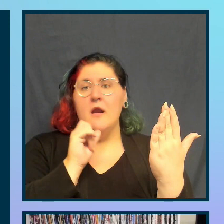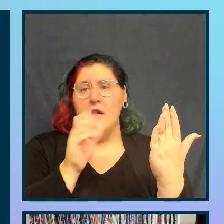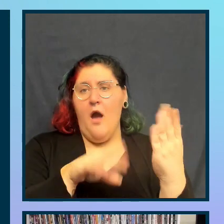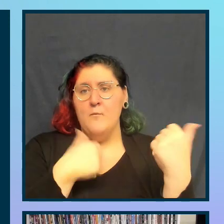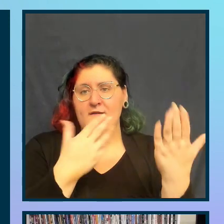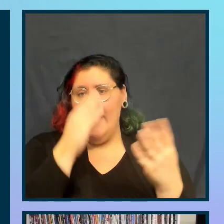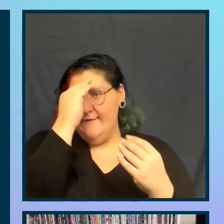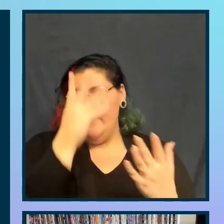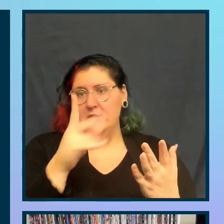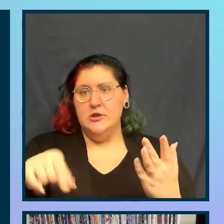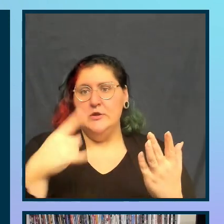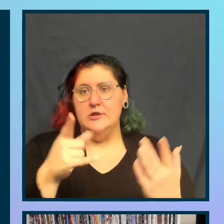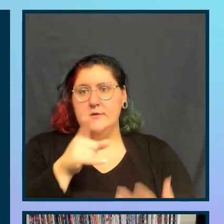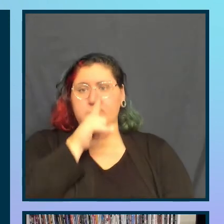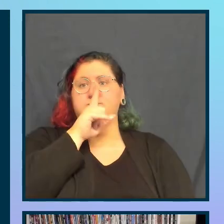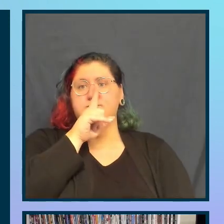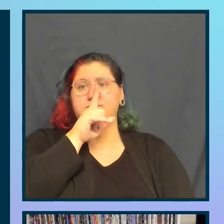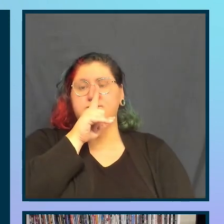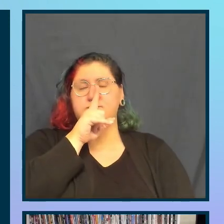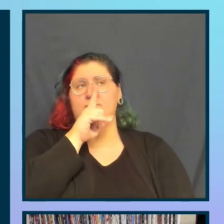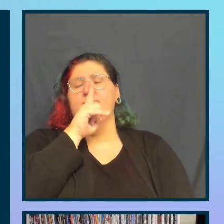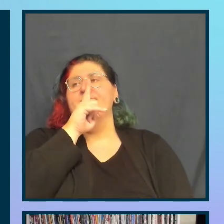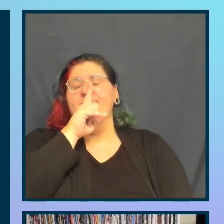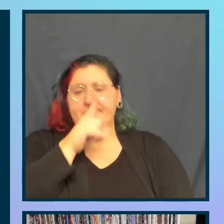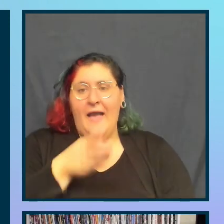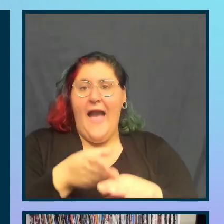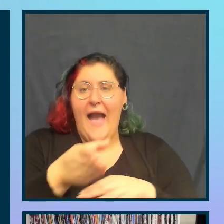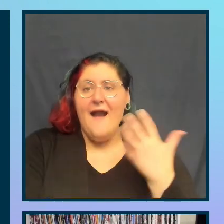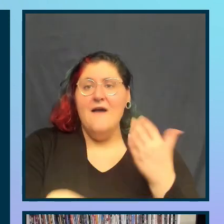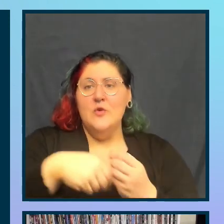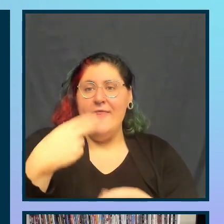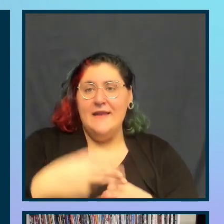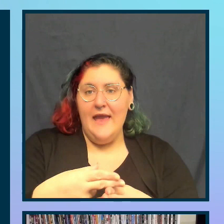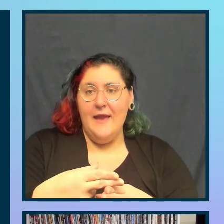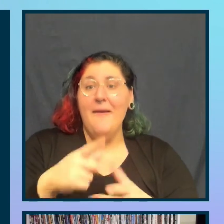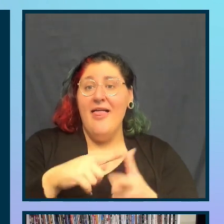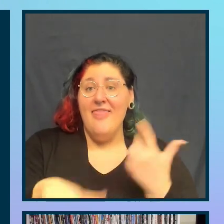And after adding the explicit name and role, the control would then be described as close button.